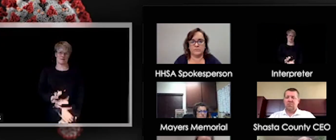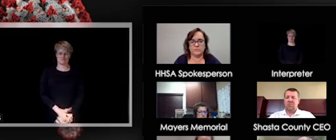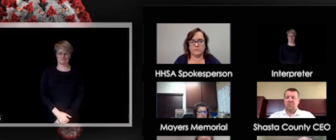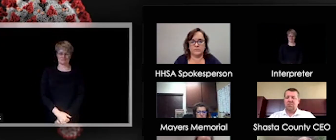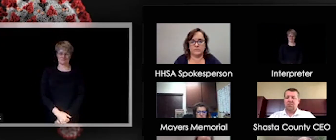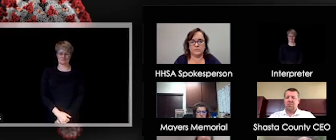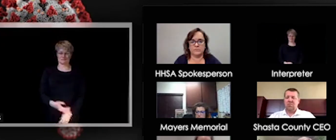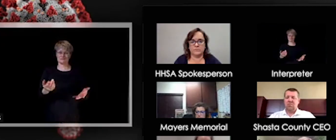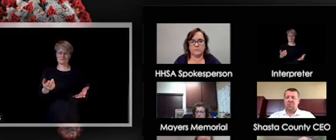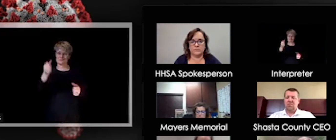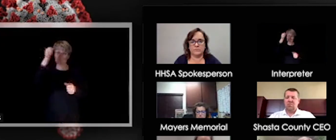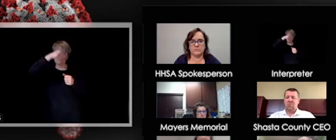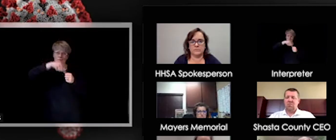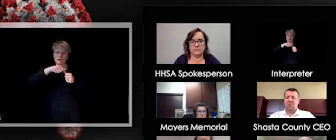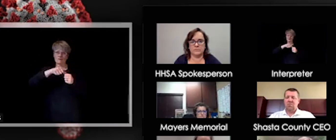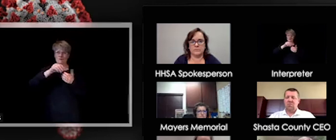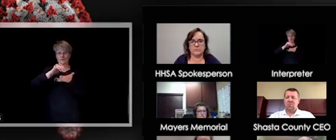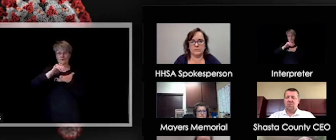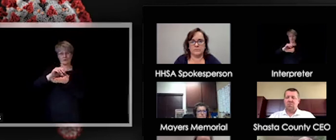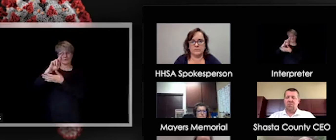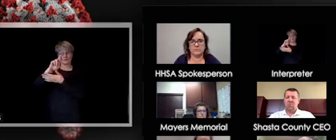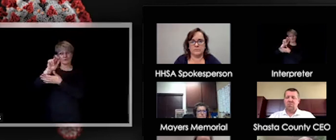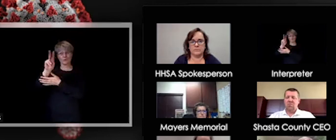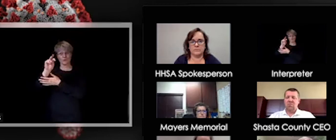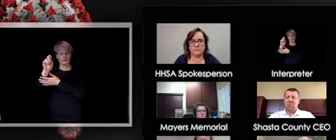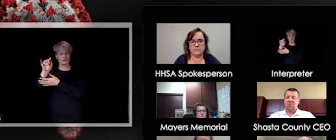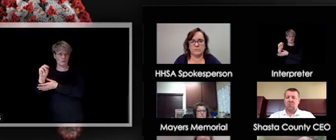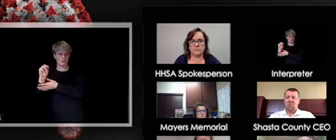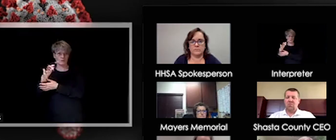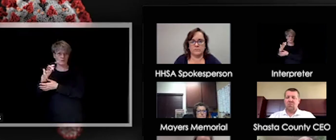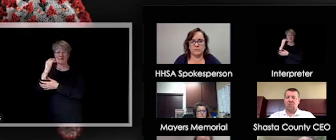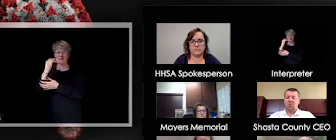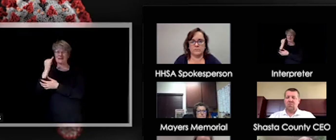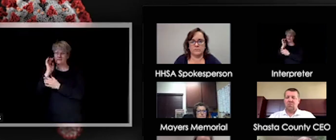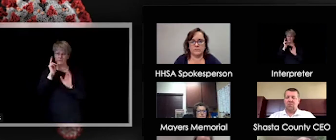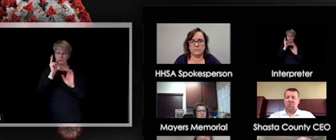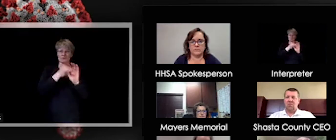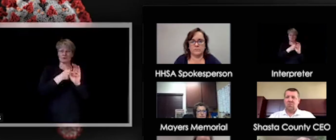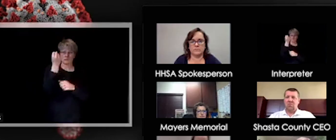it would be advisable to go to the test center and get tested. It’s free of charge and